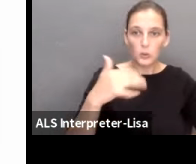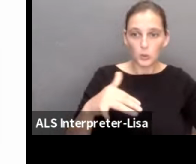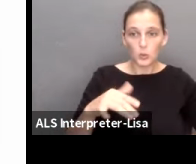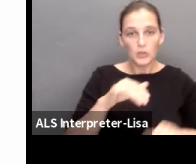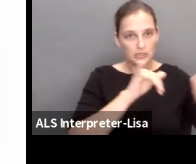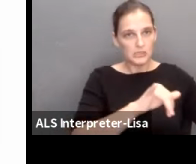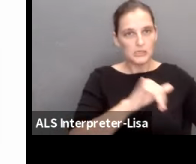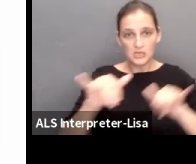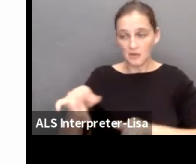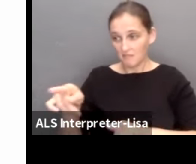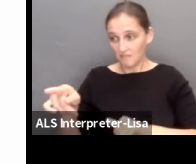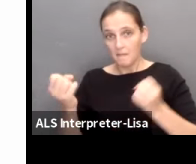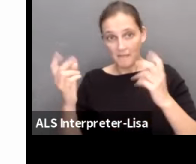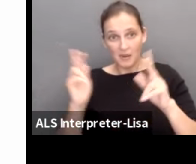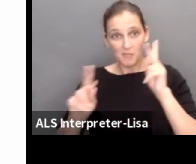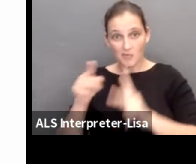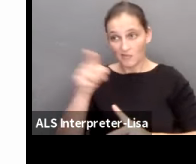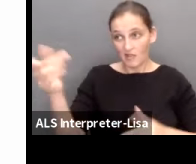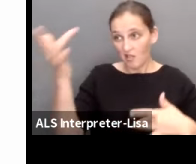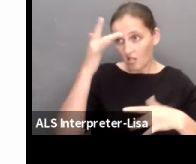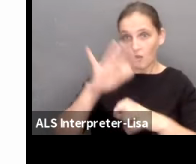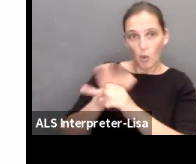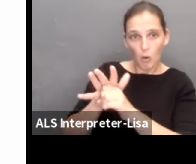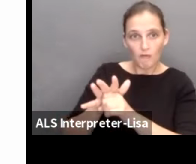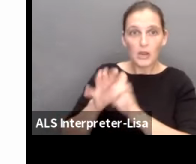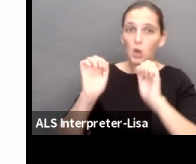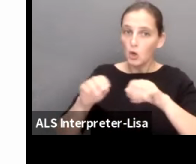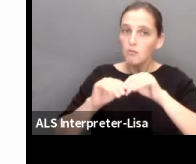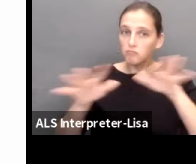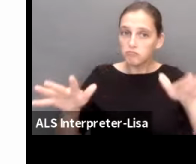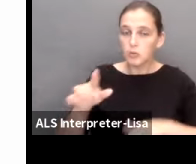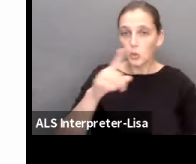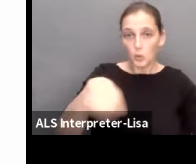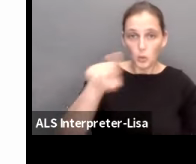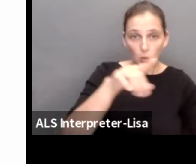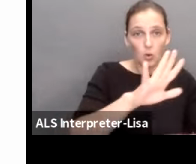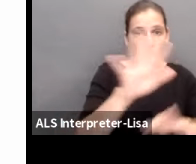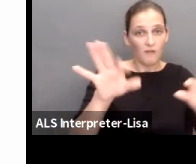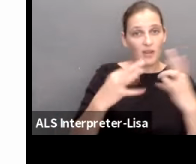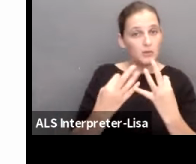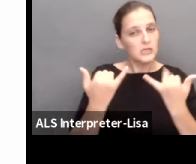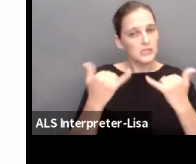could infect you and your family, so you should still be taking precautions, but we are glad